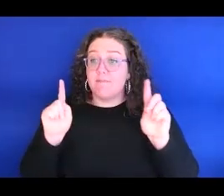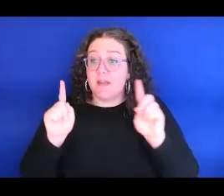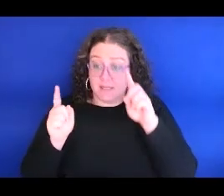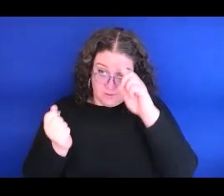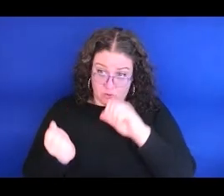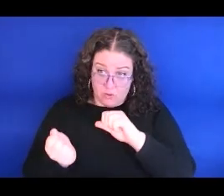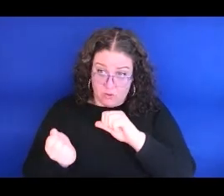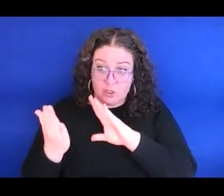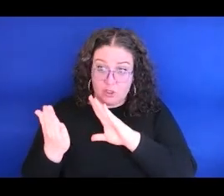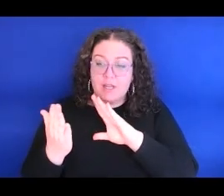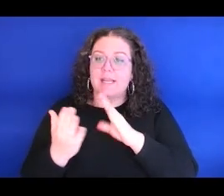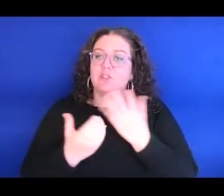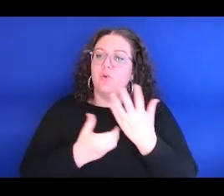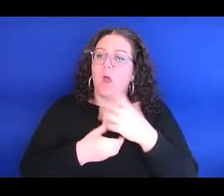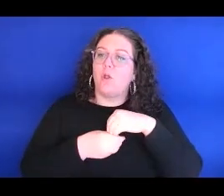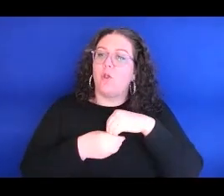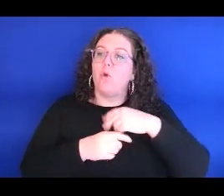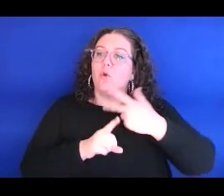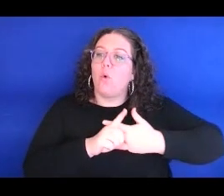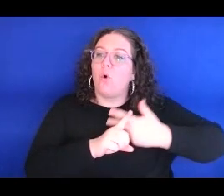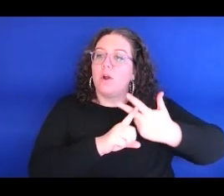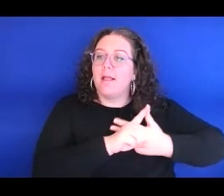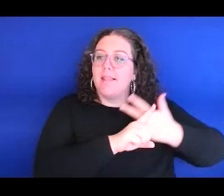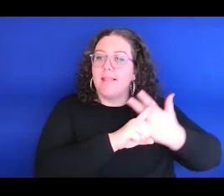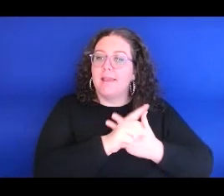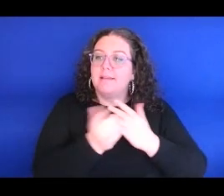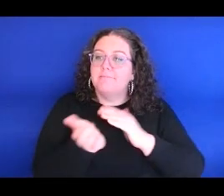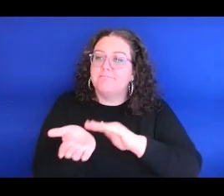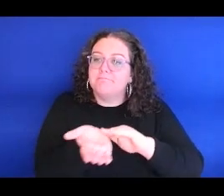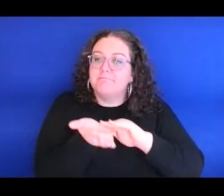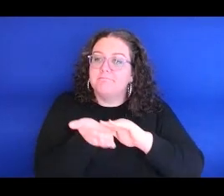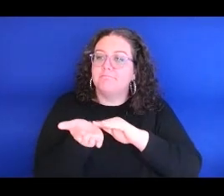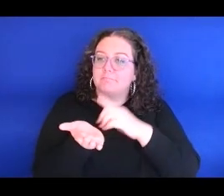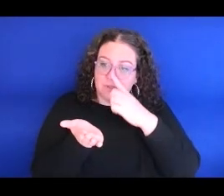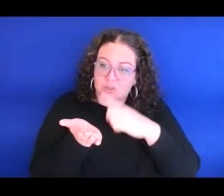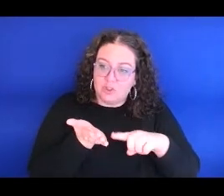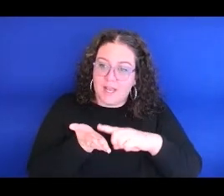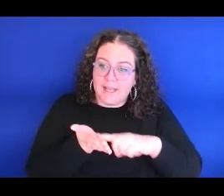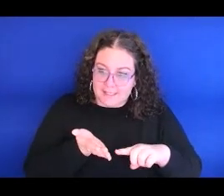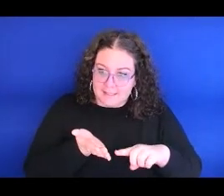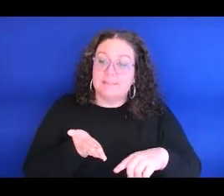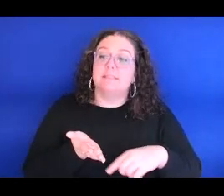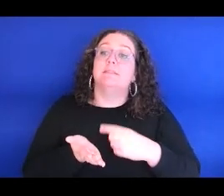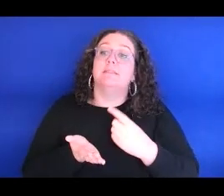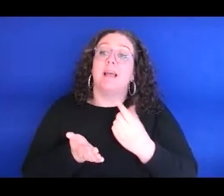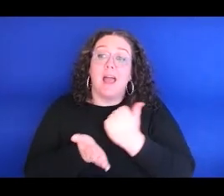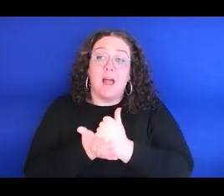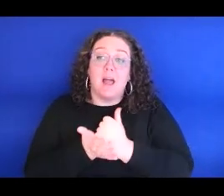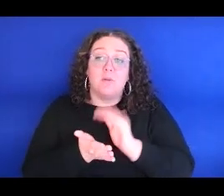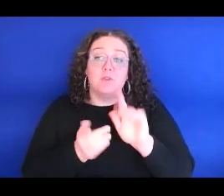in quarterly check-ins. These can help your team stay on track, reflect on what’s been created,